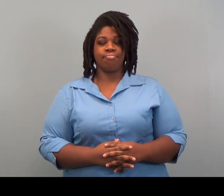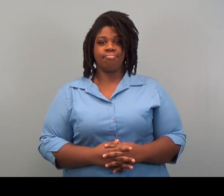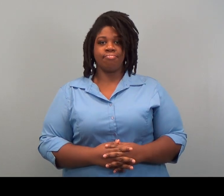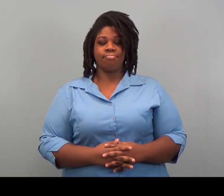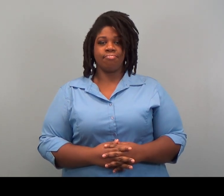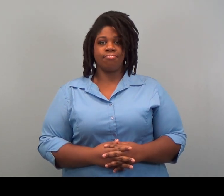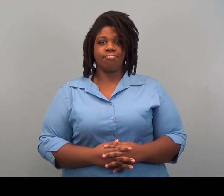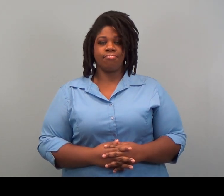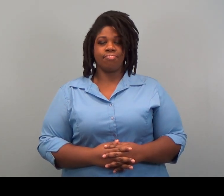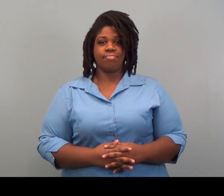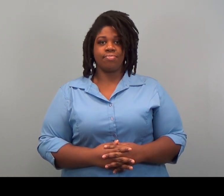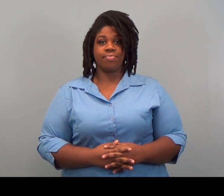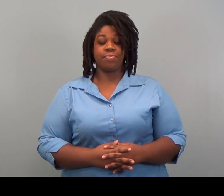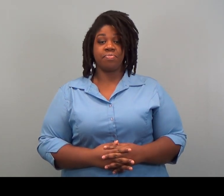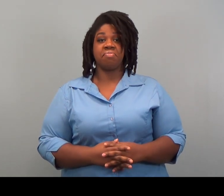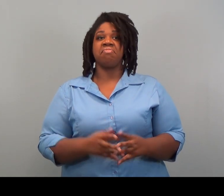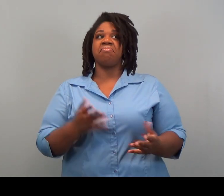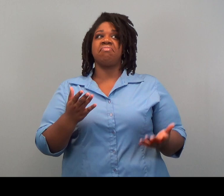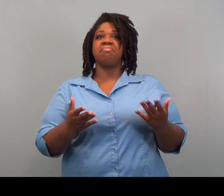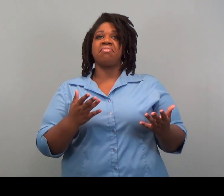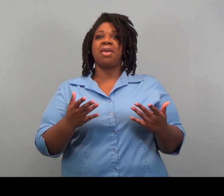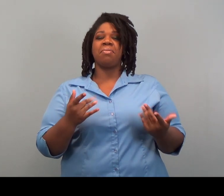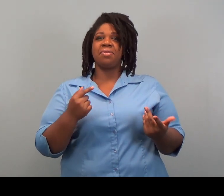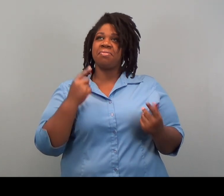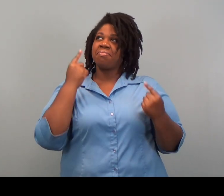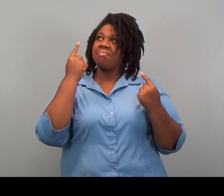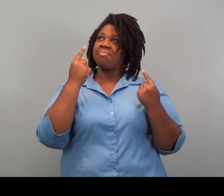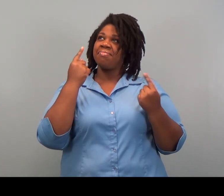So you may be asking what is a tax site?